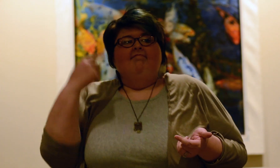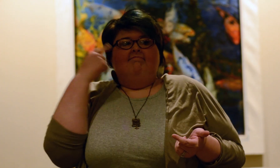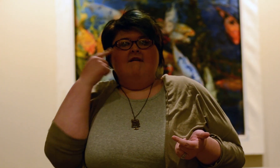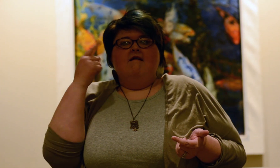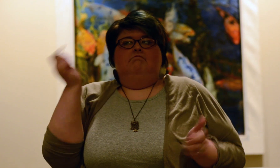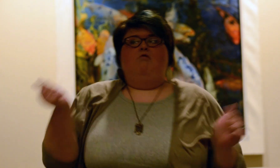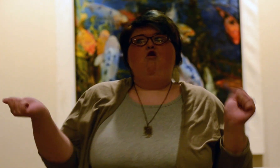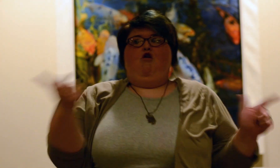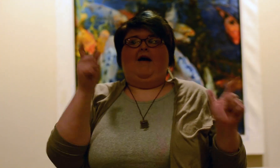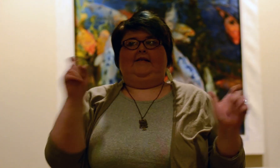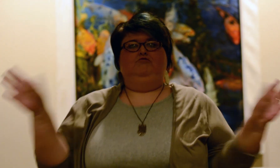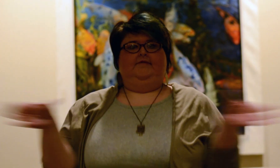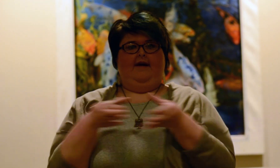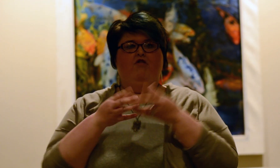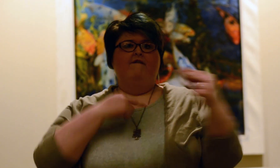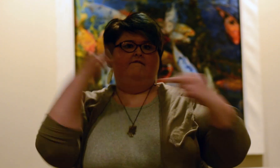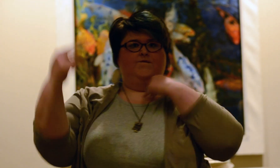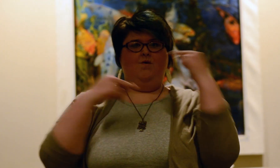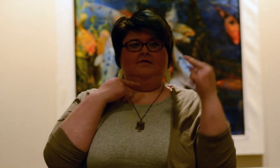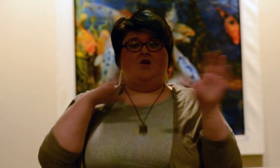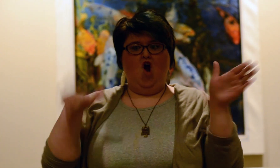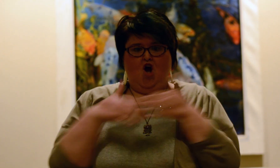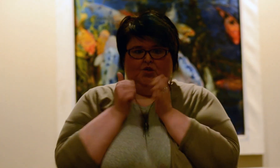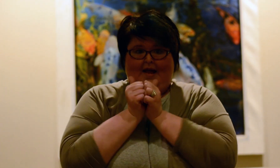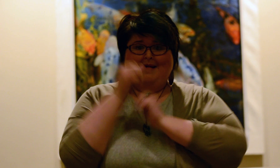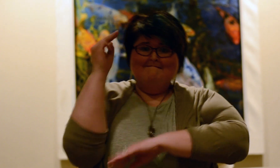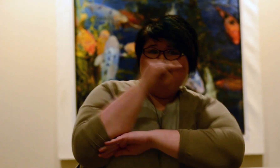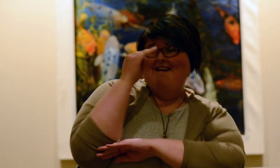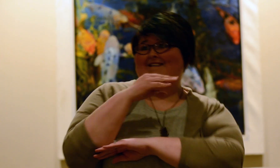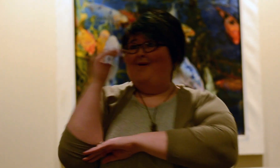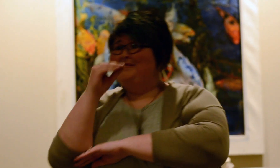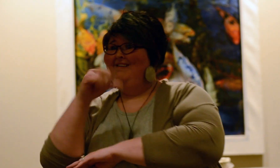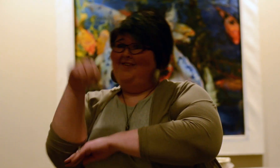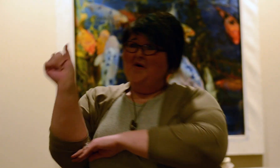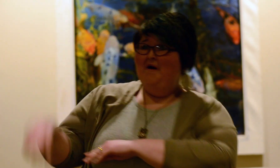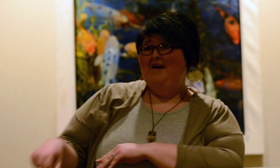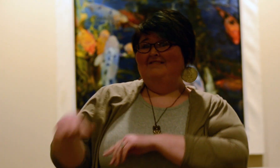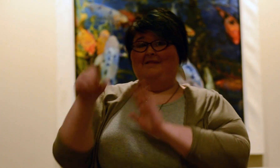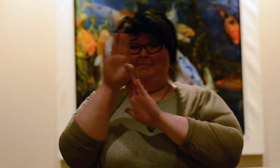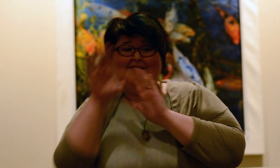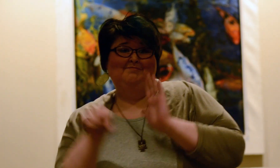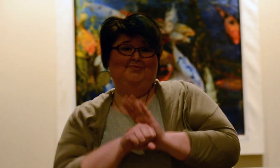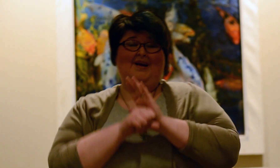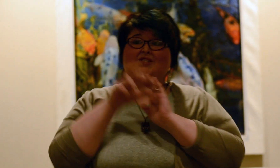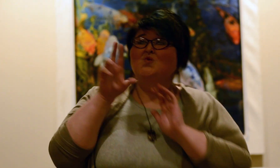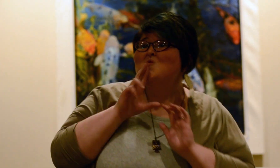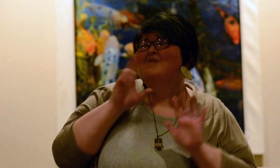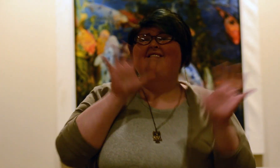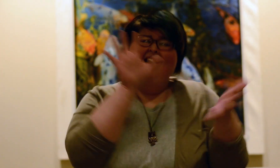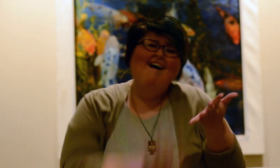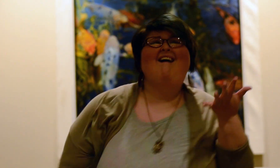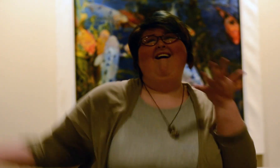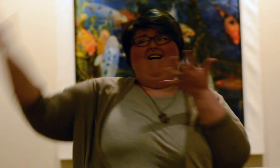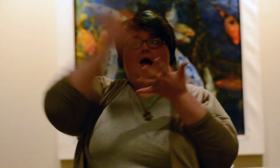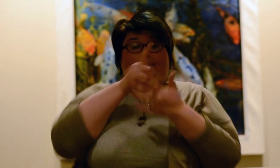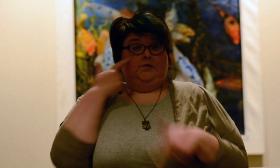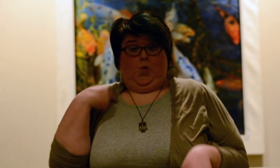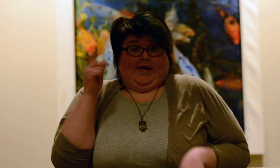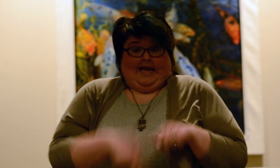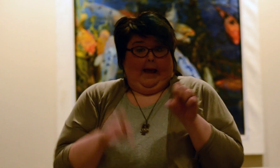I think it's time for all of us to get together and make noise! I mean, all the people all over Texas- Midland, Odessa, Austin, Big Springs, Houston, everywhere.